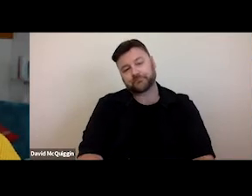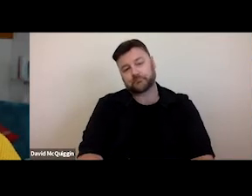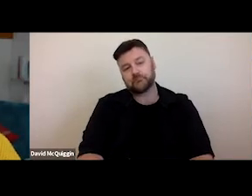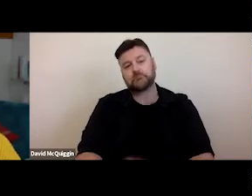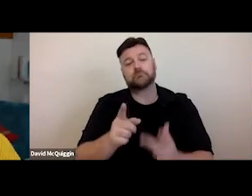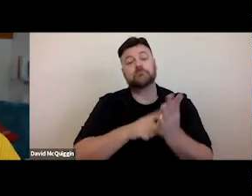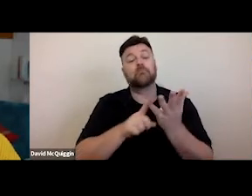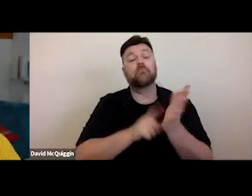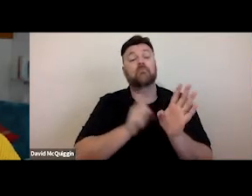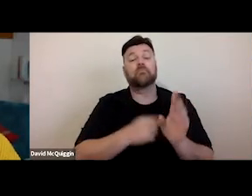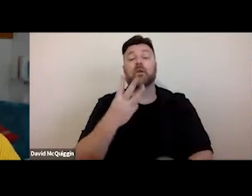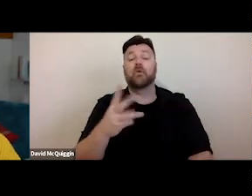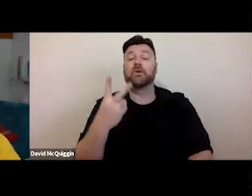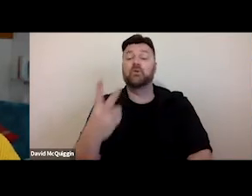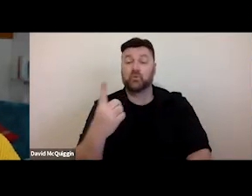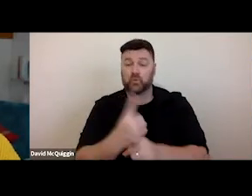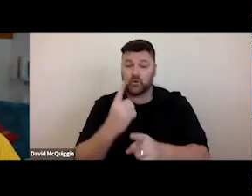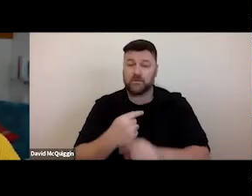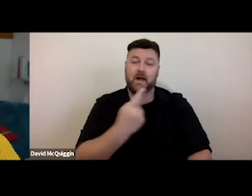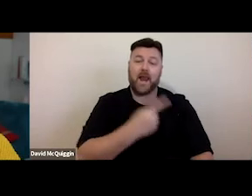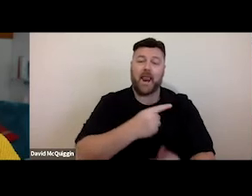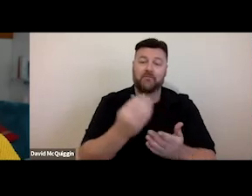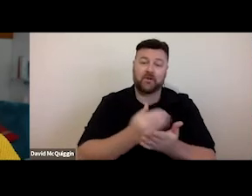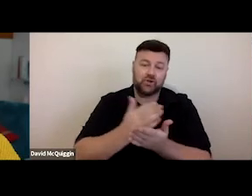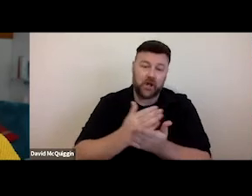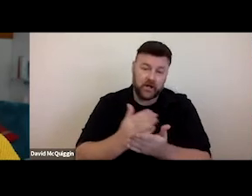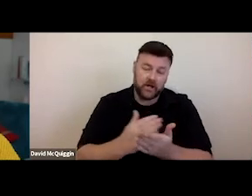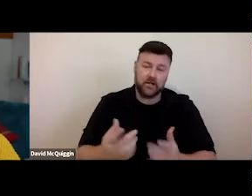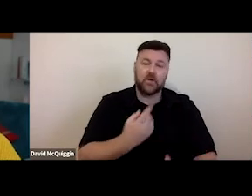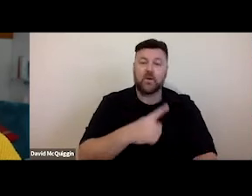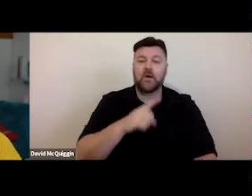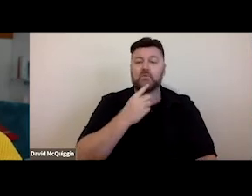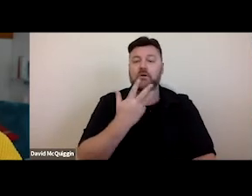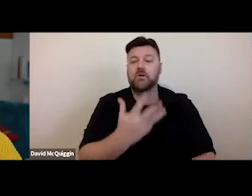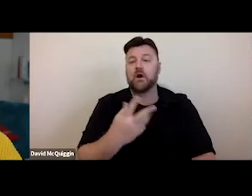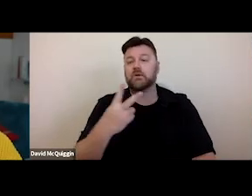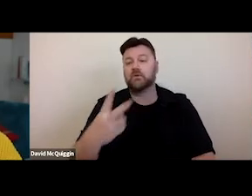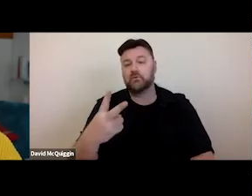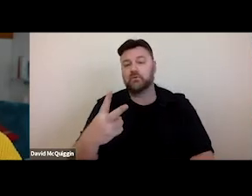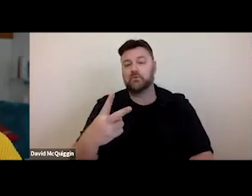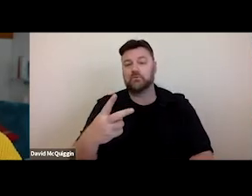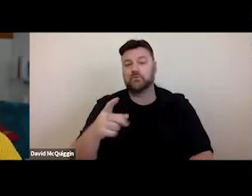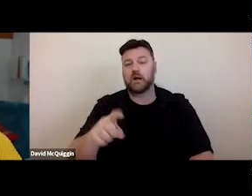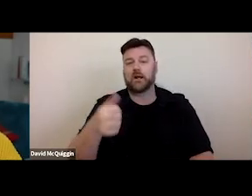comments, 11 shares and 192. Engagements.